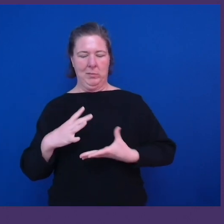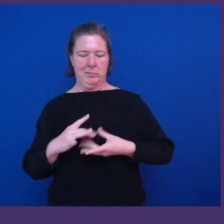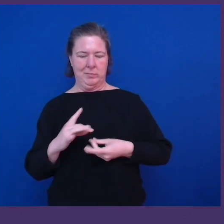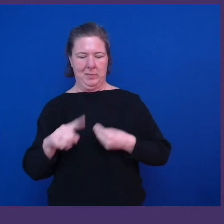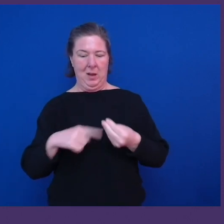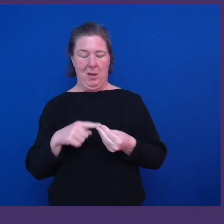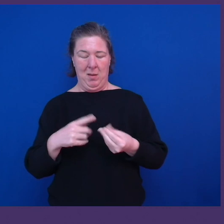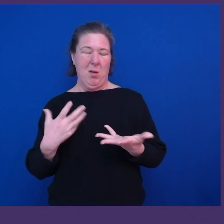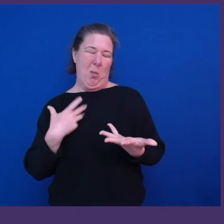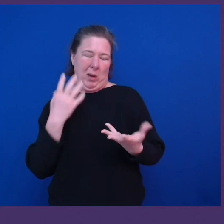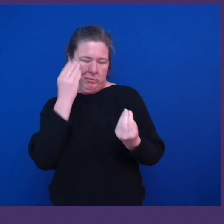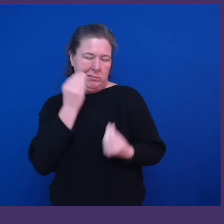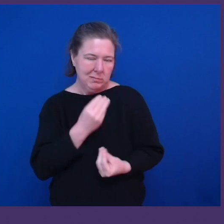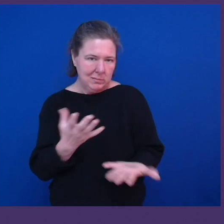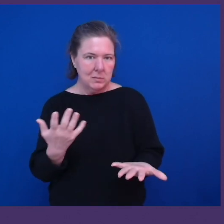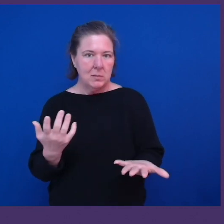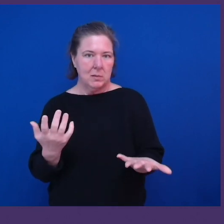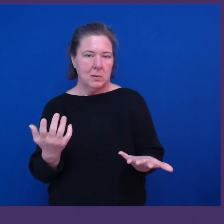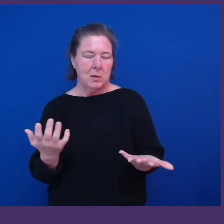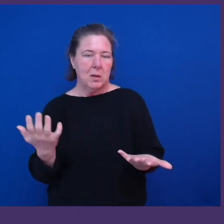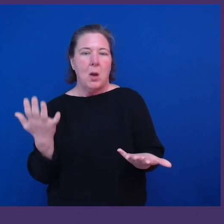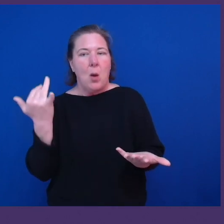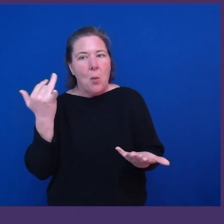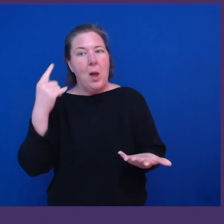because I think it actually highlights the importance